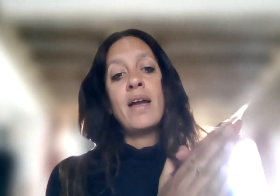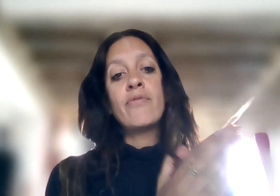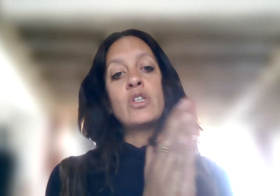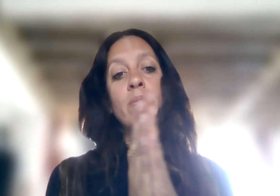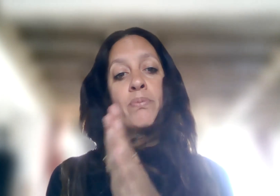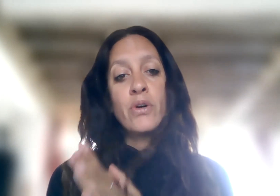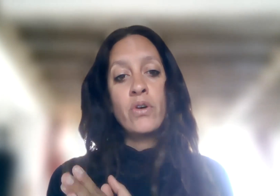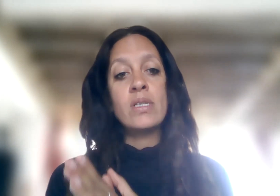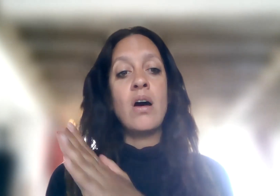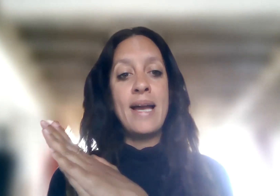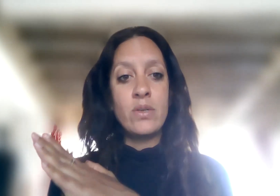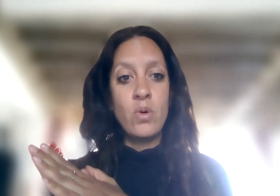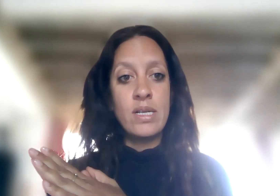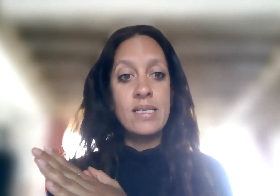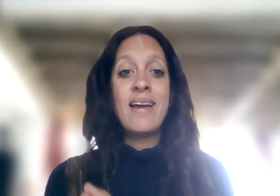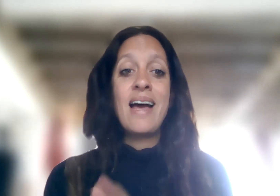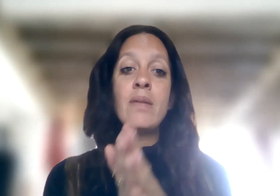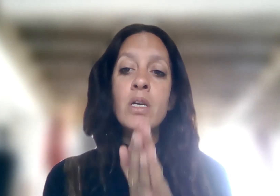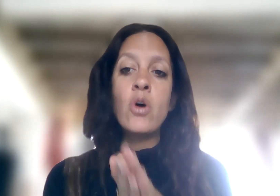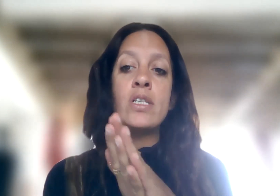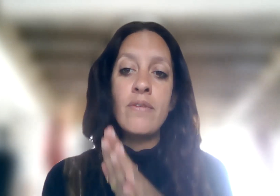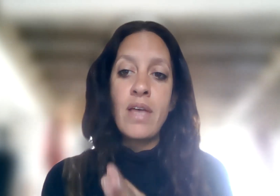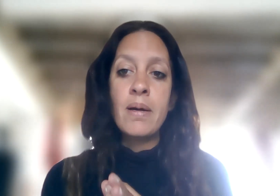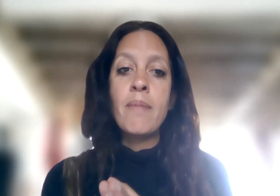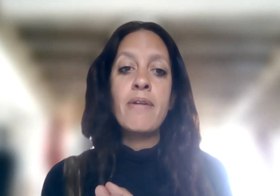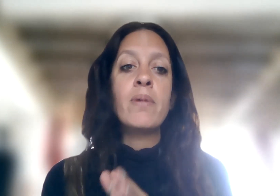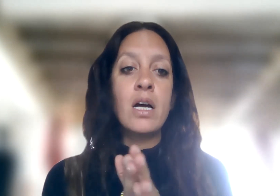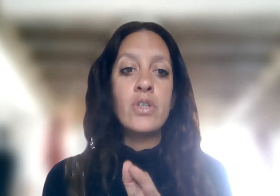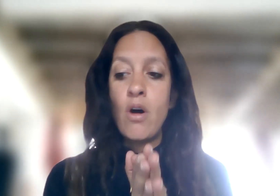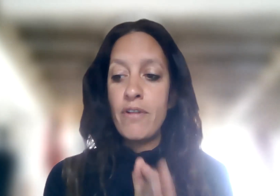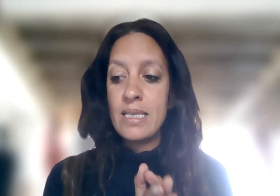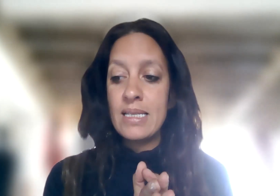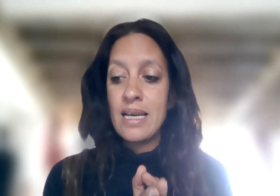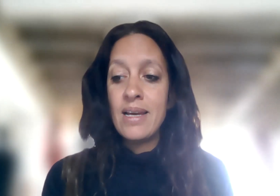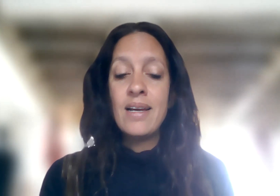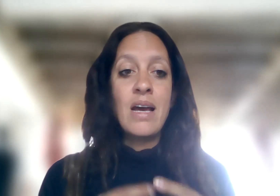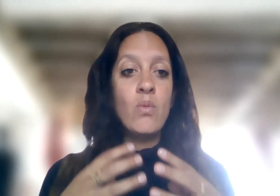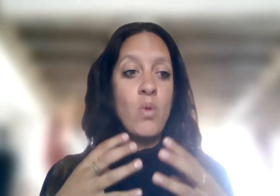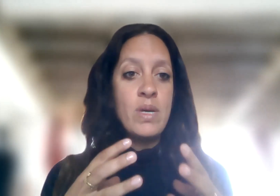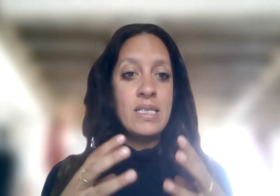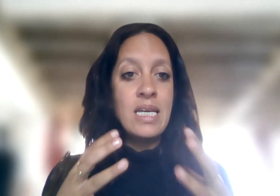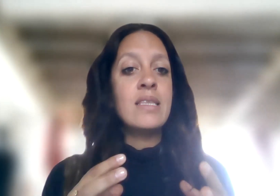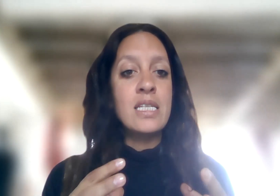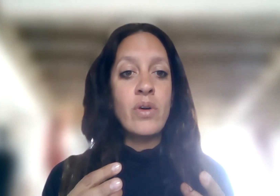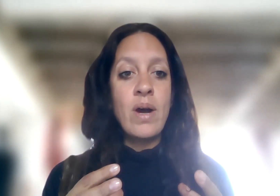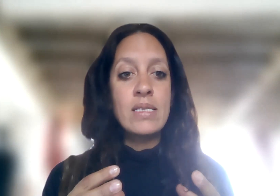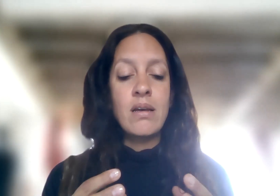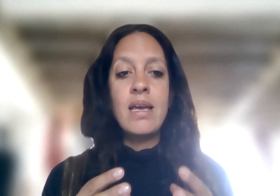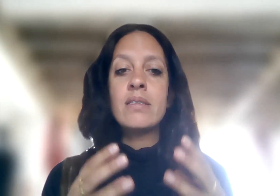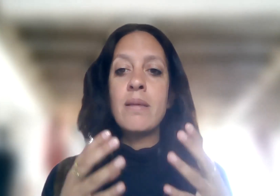150 people registering with 78 different requests. Those requests have gone across all of our five regional bureau, our headquarters and